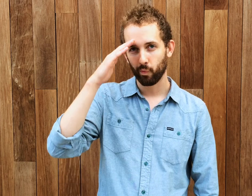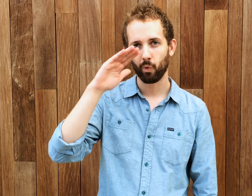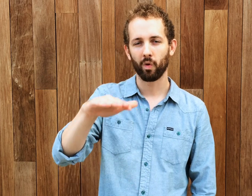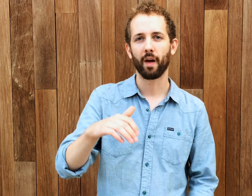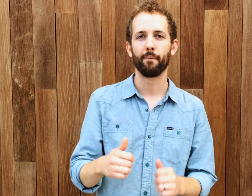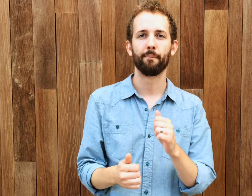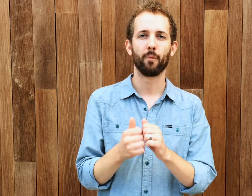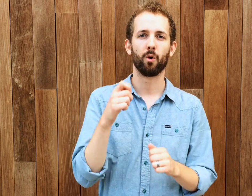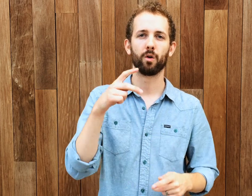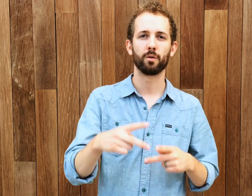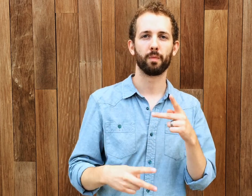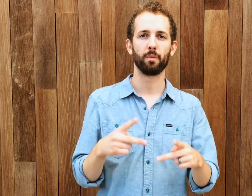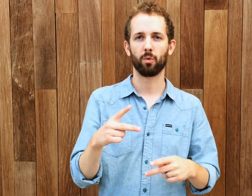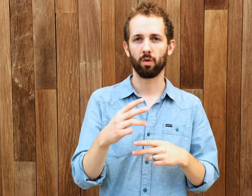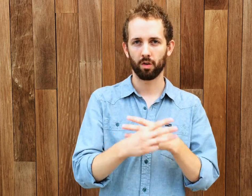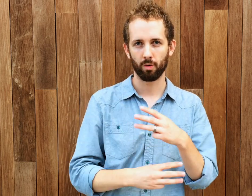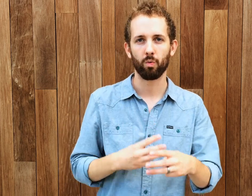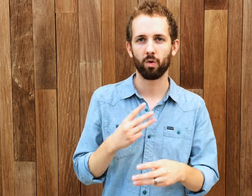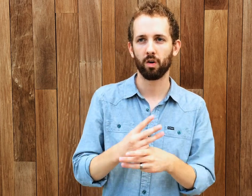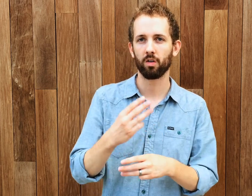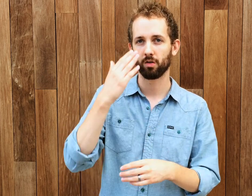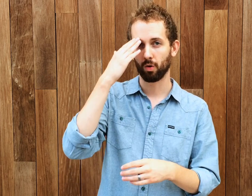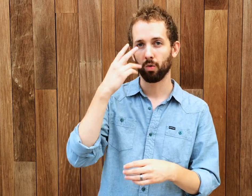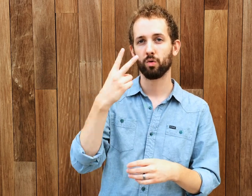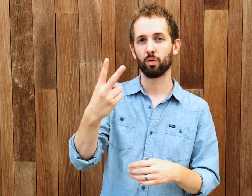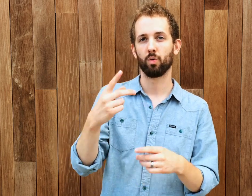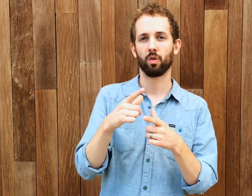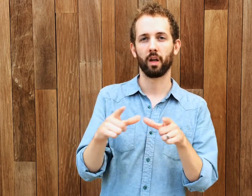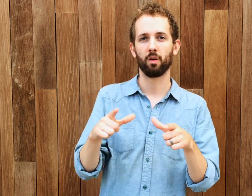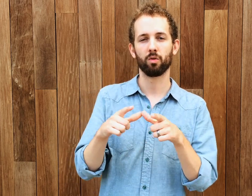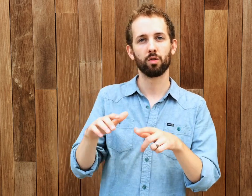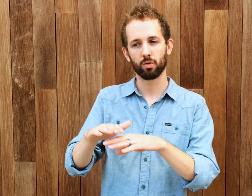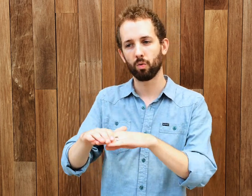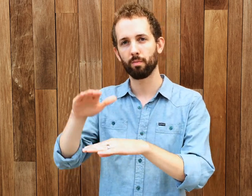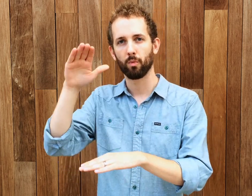Did you know that most people in the world are proficient in 2 languages or more?